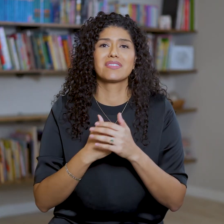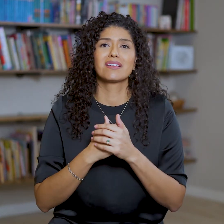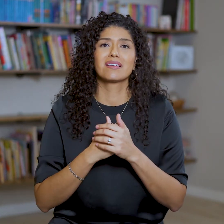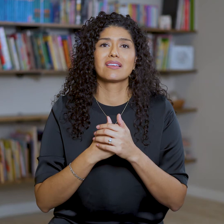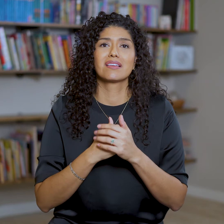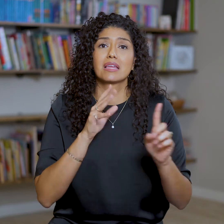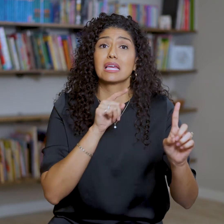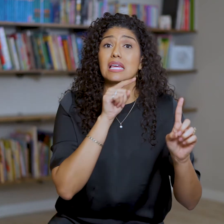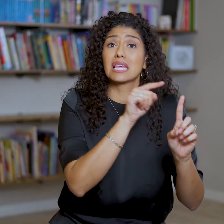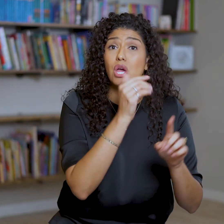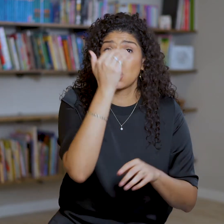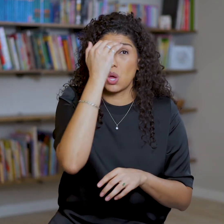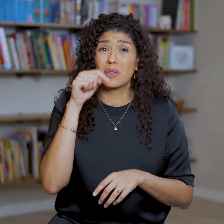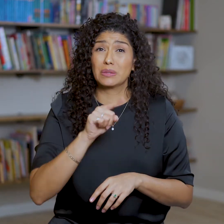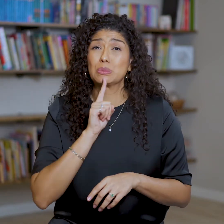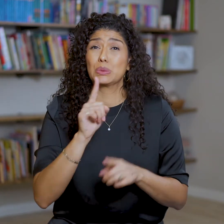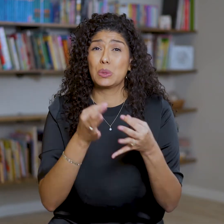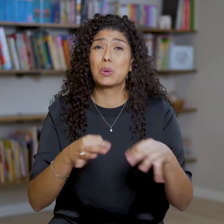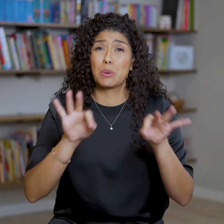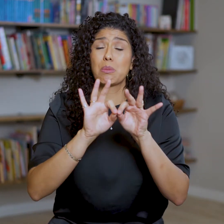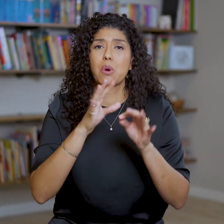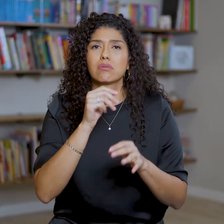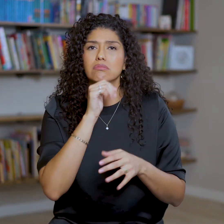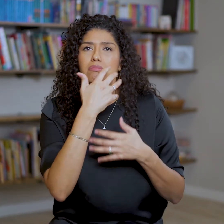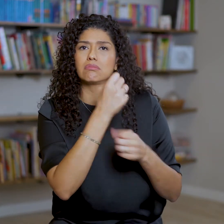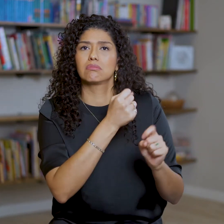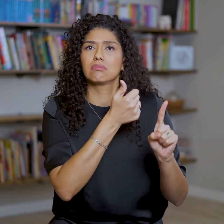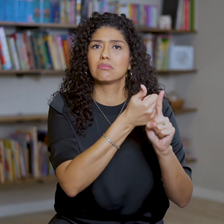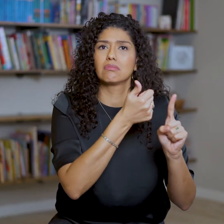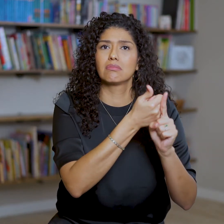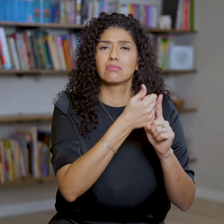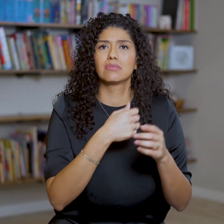Solomon knows this is a big deal and doesn’t trust himself—